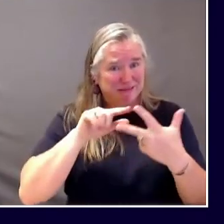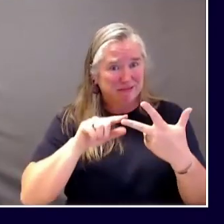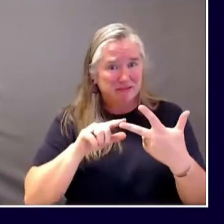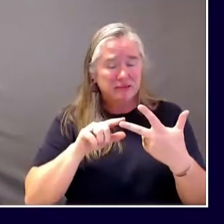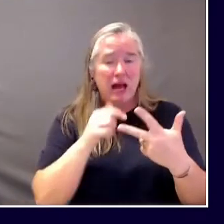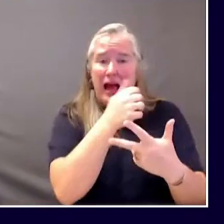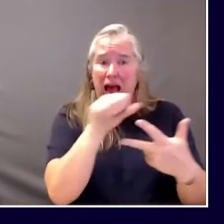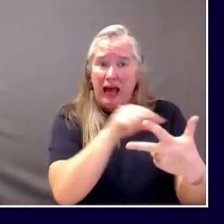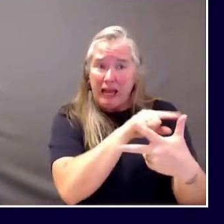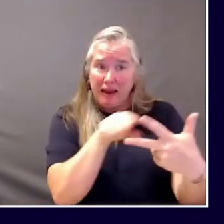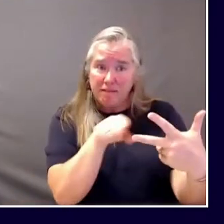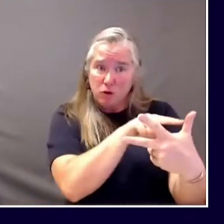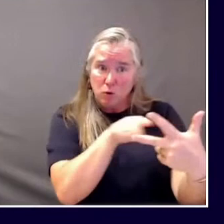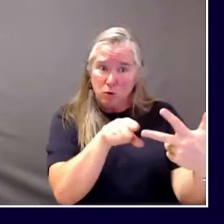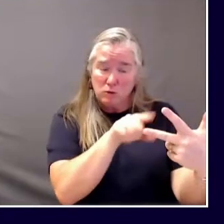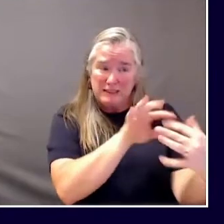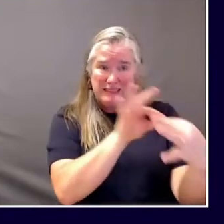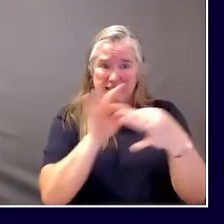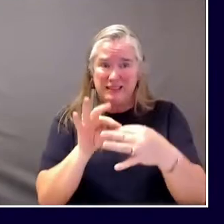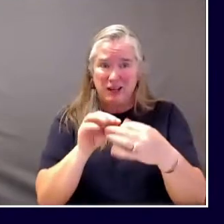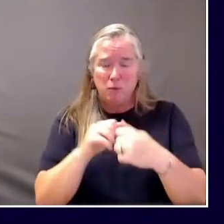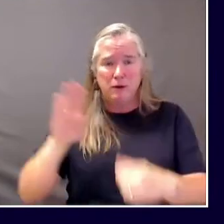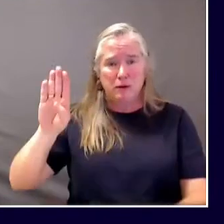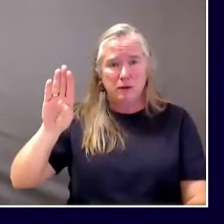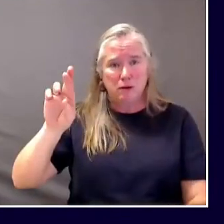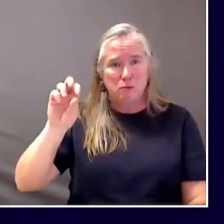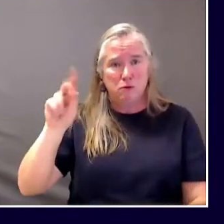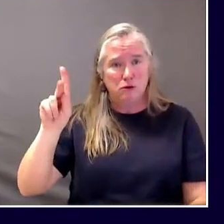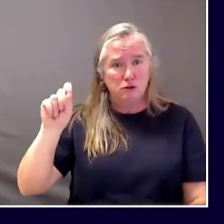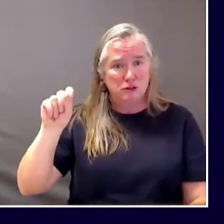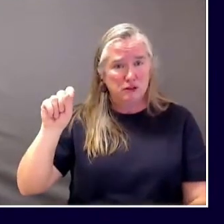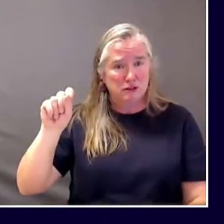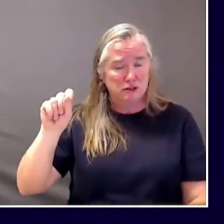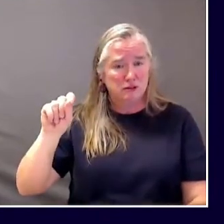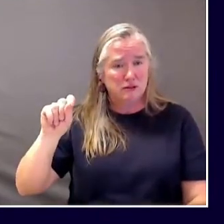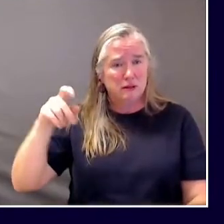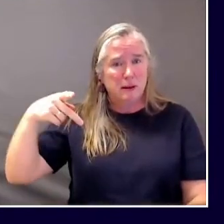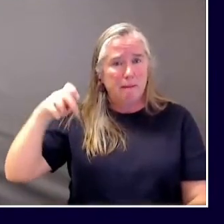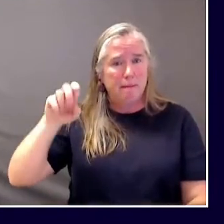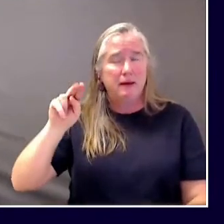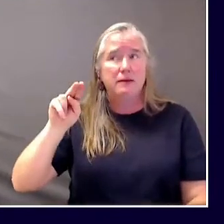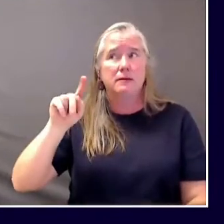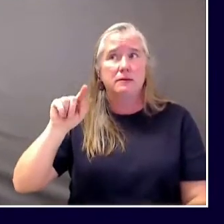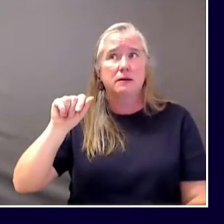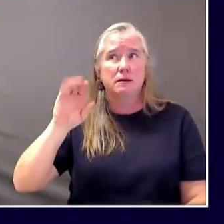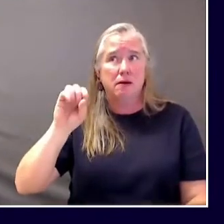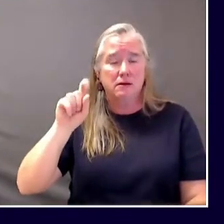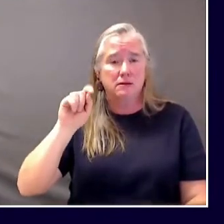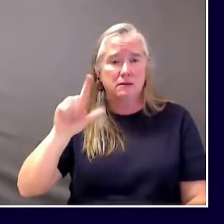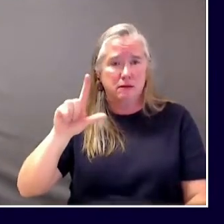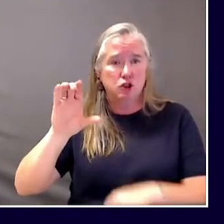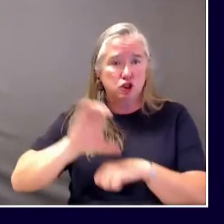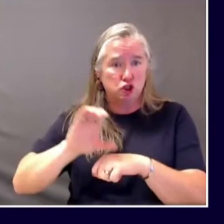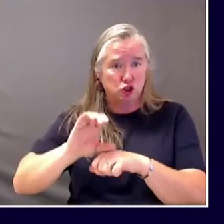or possibly connected to the Brooks